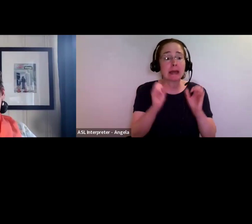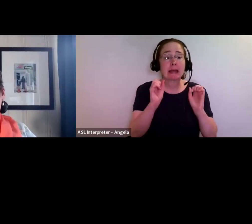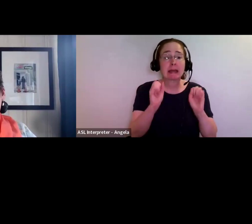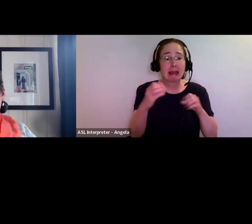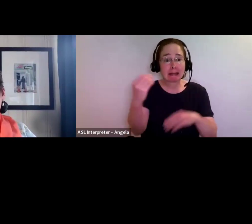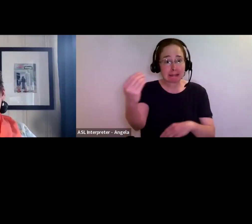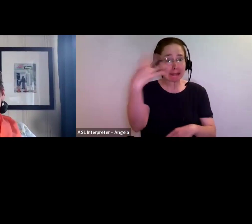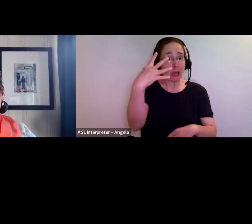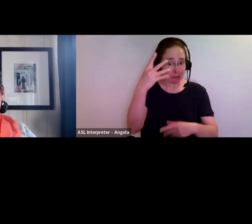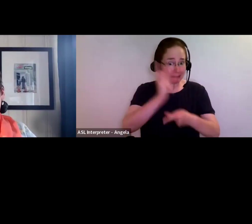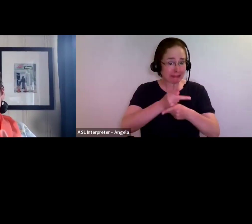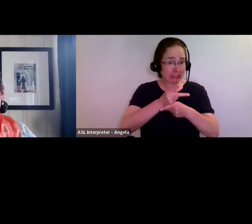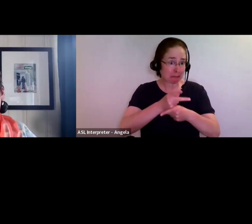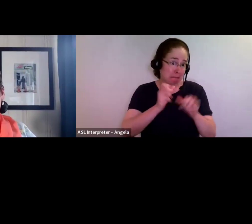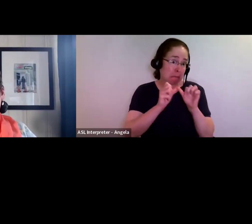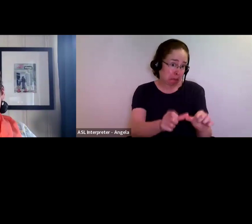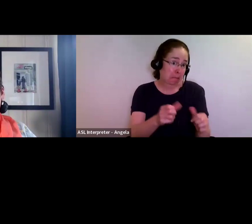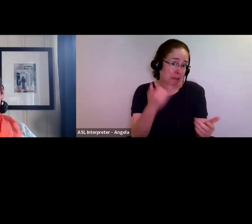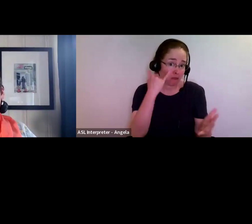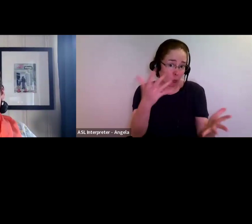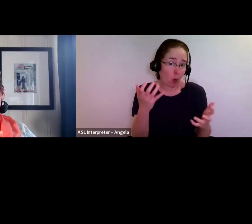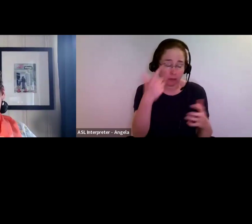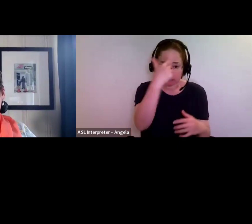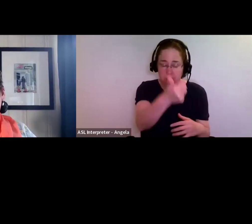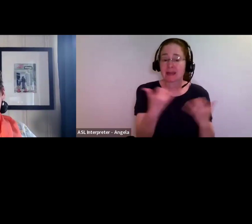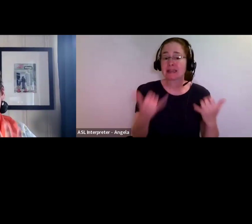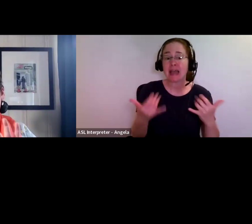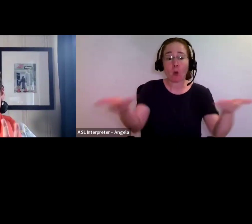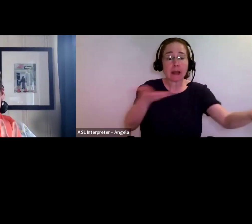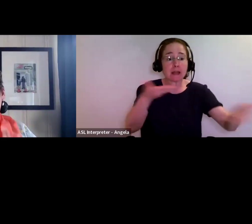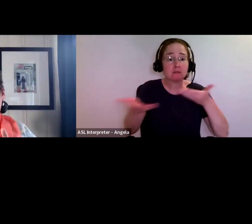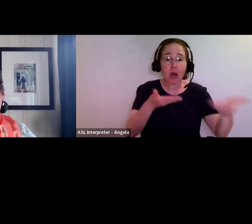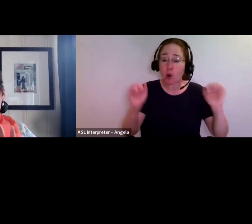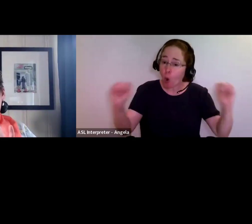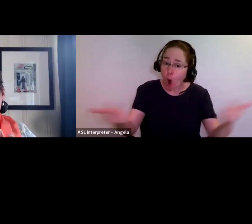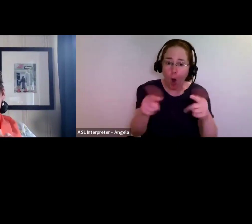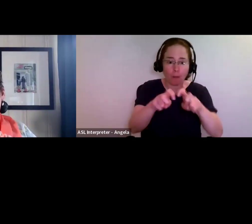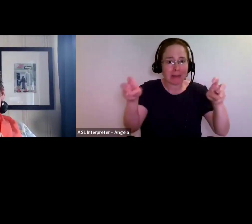camera on, and at this time, I'd love to invite all panelists to